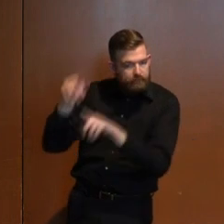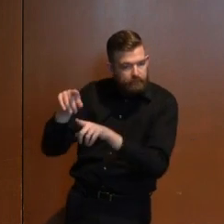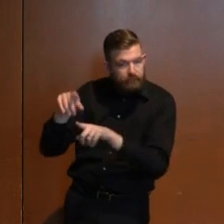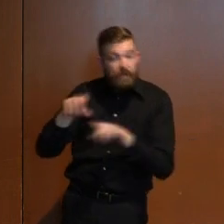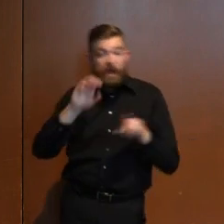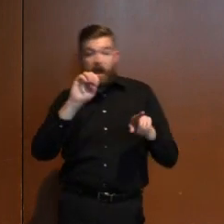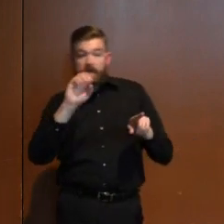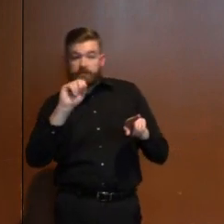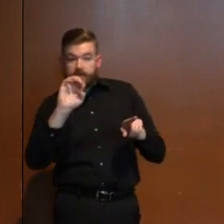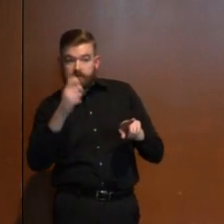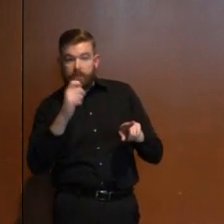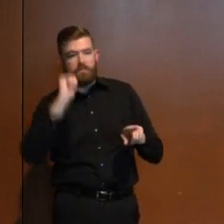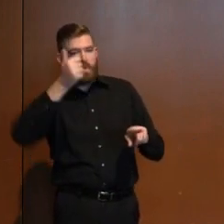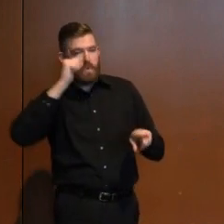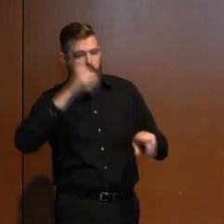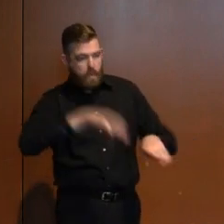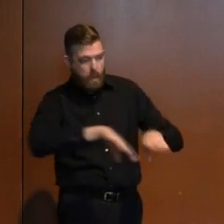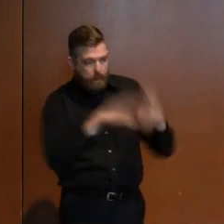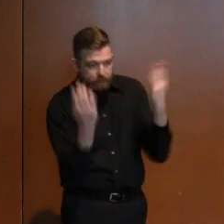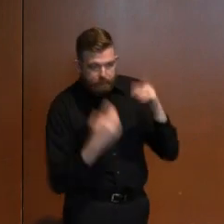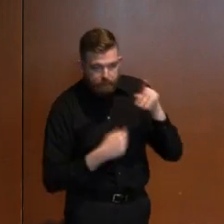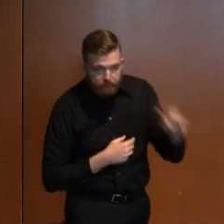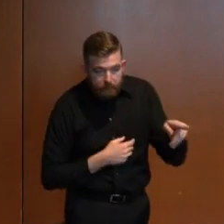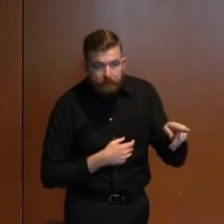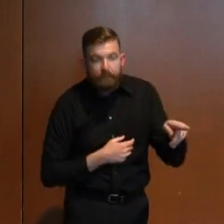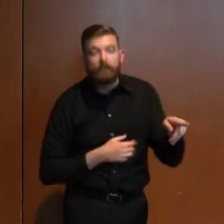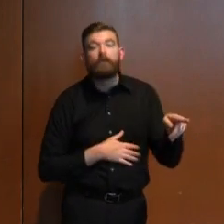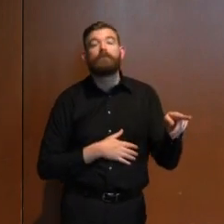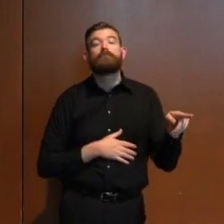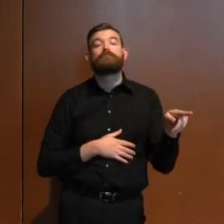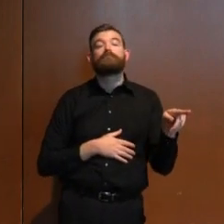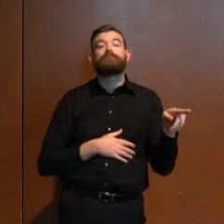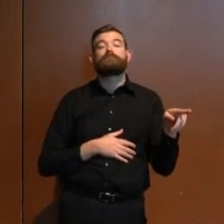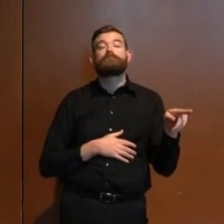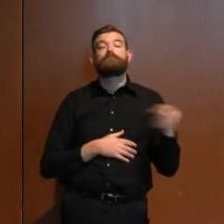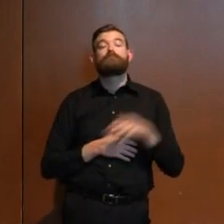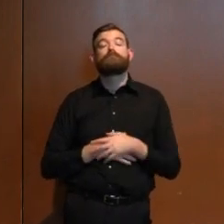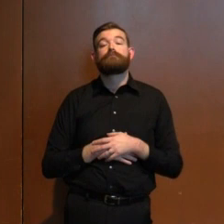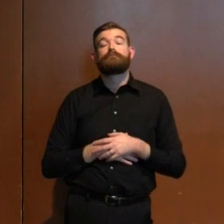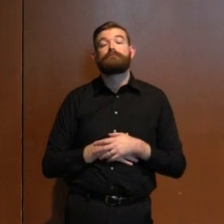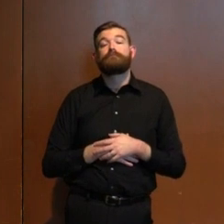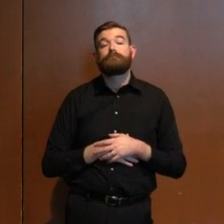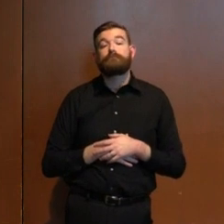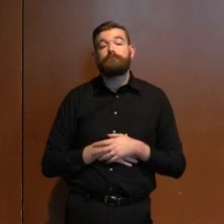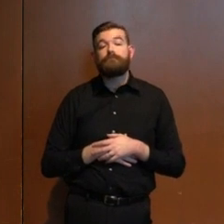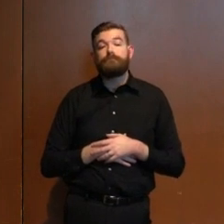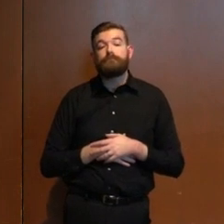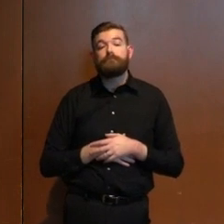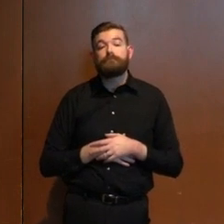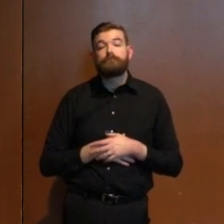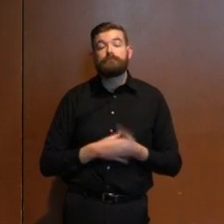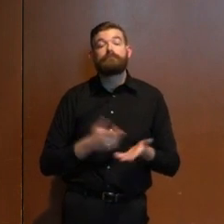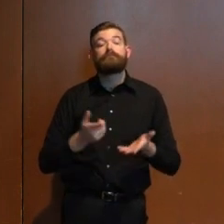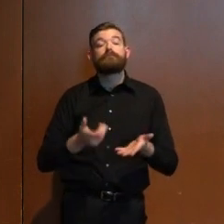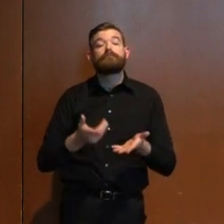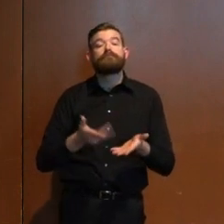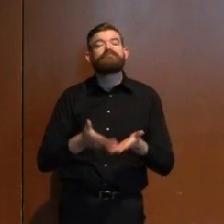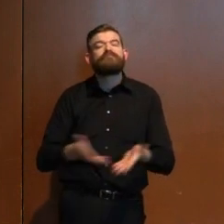COUNTY BASED PROGRAM. ESSEX COUNTY IS ON THE VERGE OF OPENING. THERE IS WITHOUT QUESTION